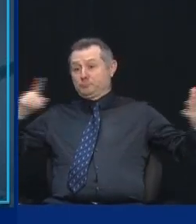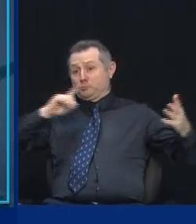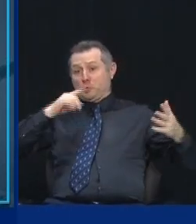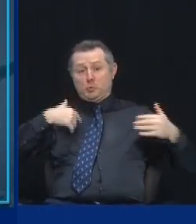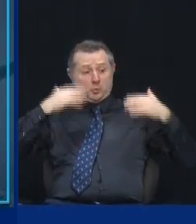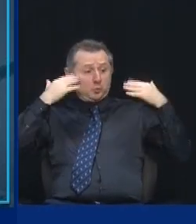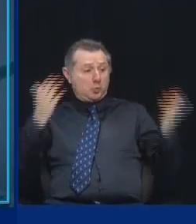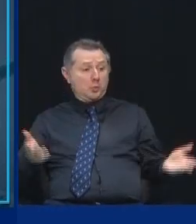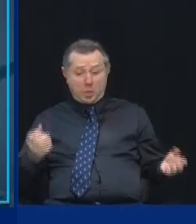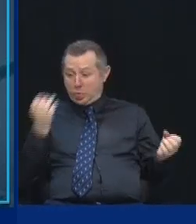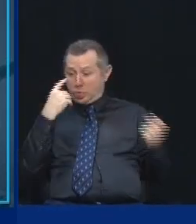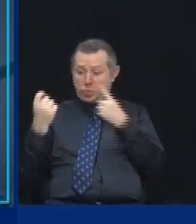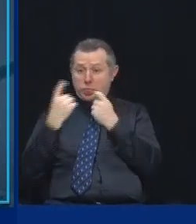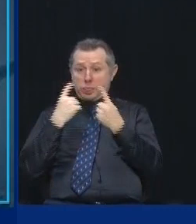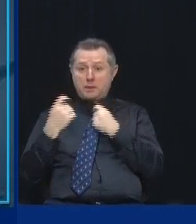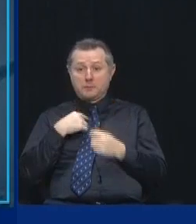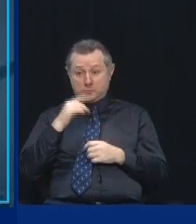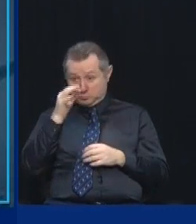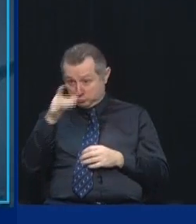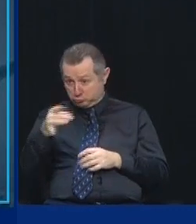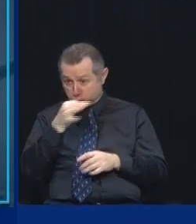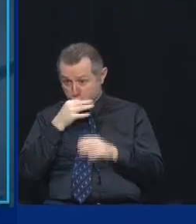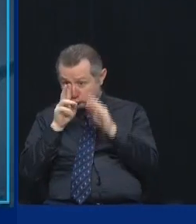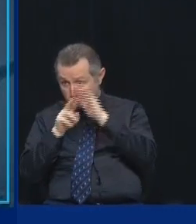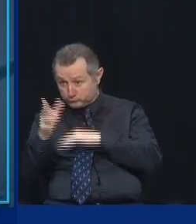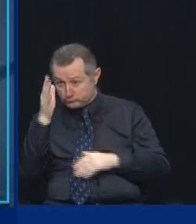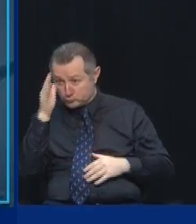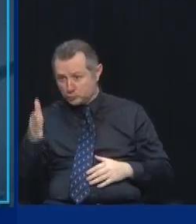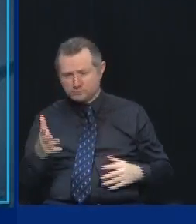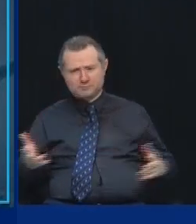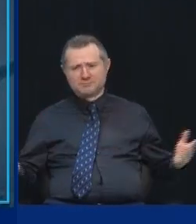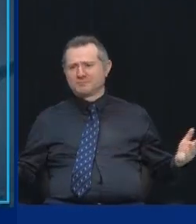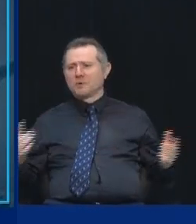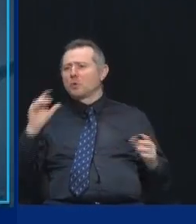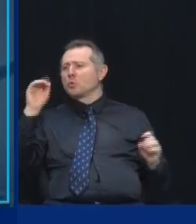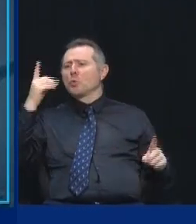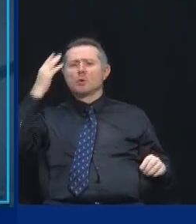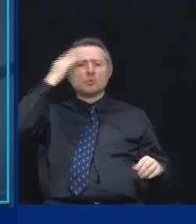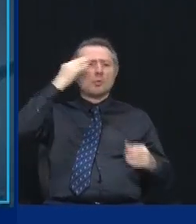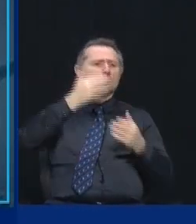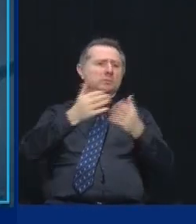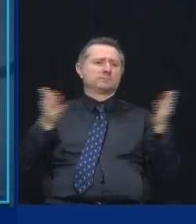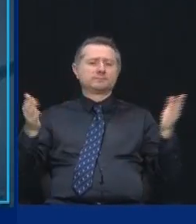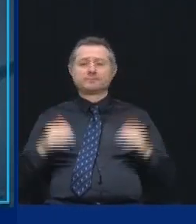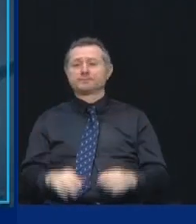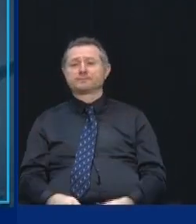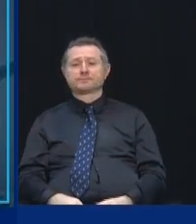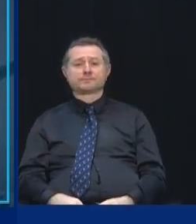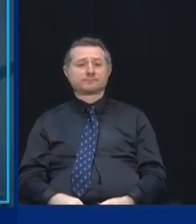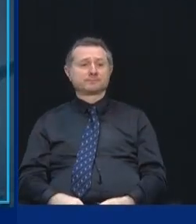MONTHS? WHAT HAPPENS IN THREE MONTHS? WHAT HAPPENS IN FOUR MONTHS? I DON'T KNOW.